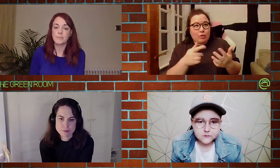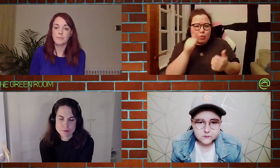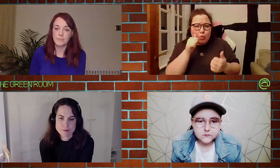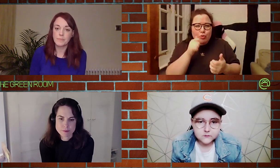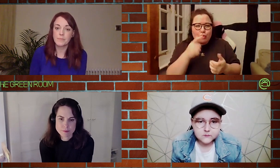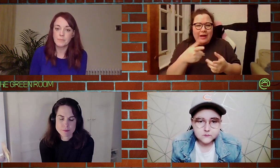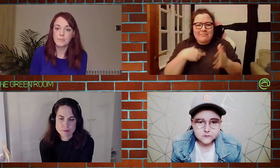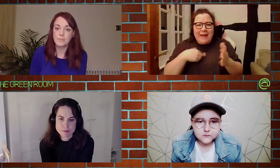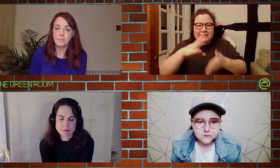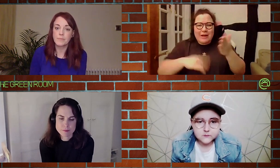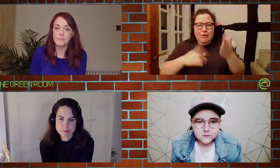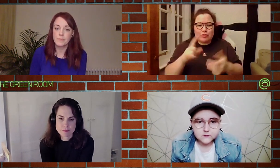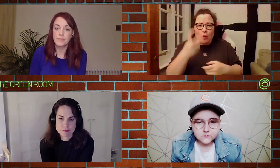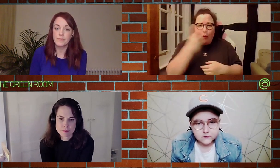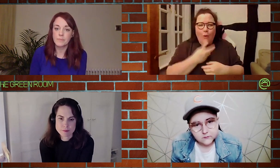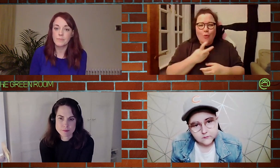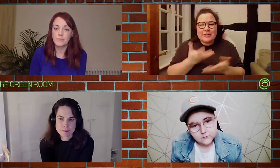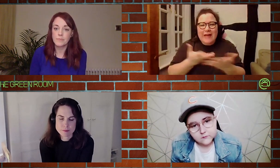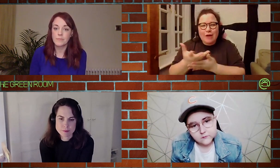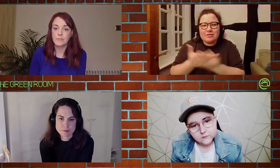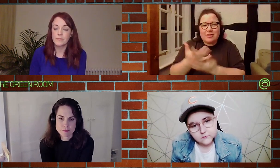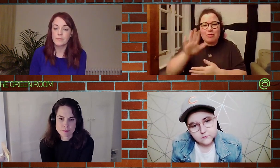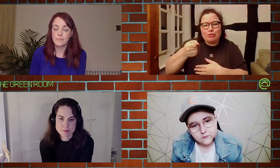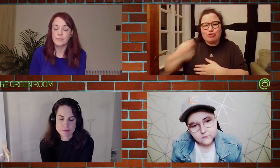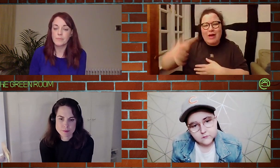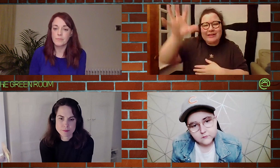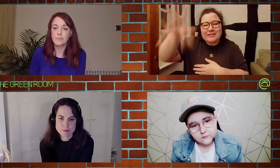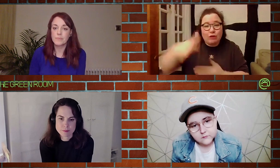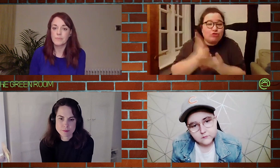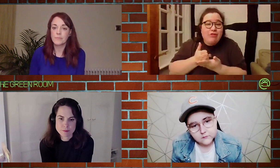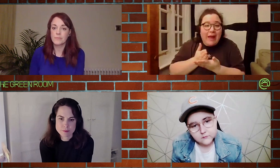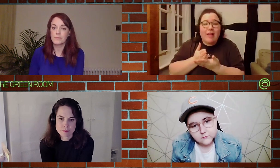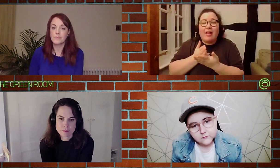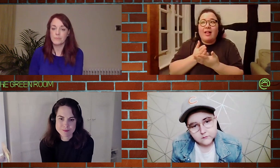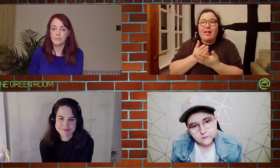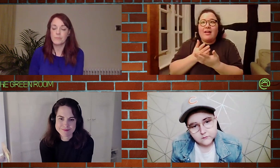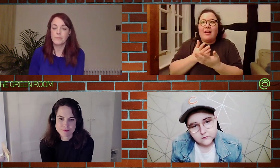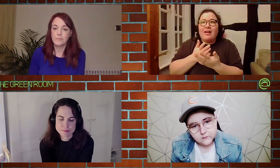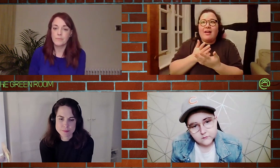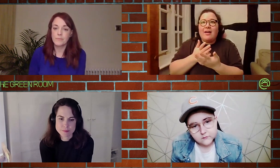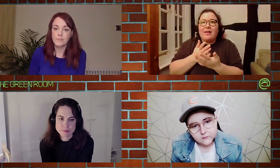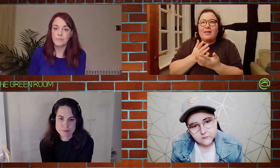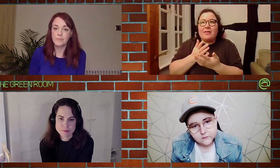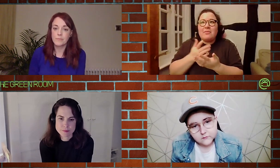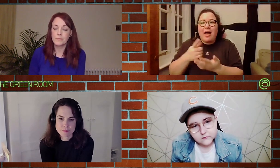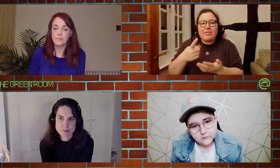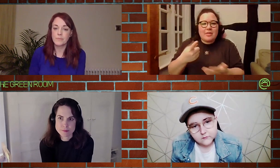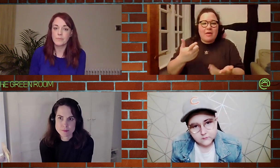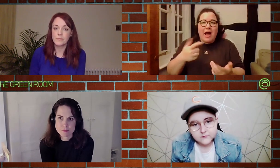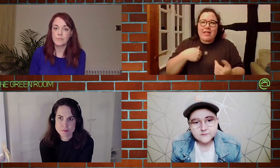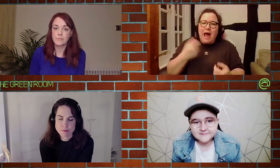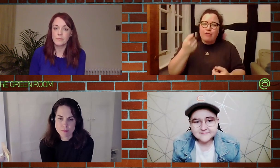So you know the sort of experience I've had with adult counselor. The story about the